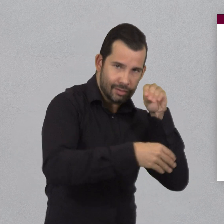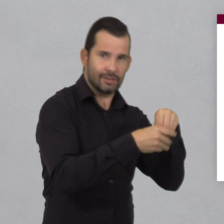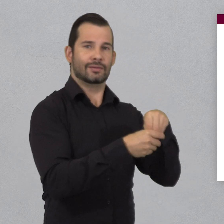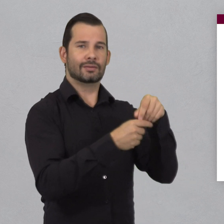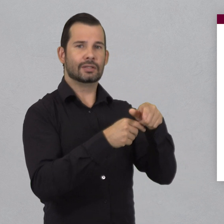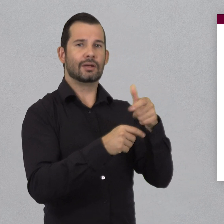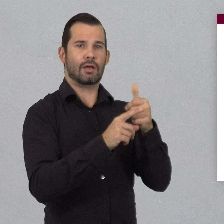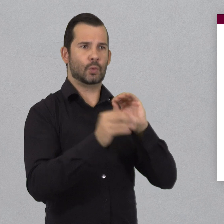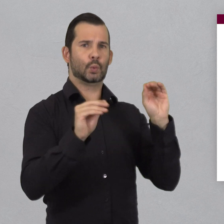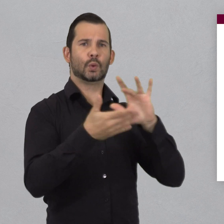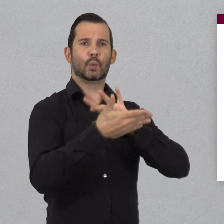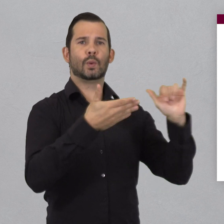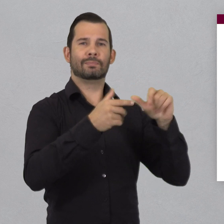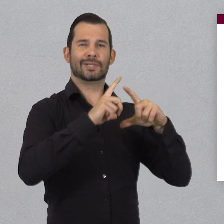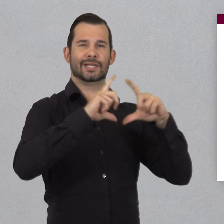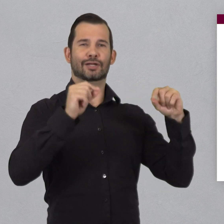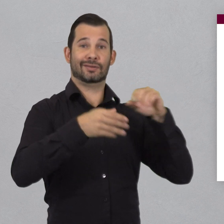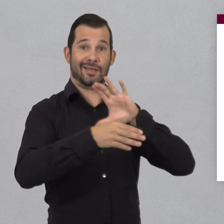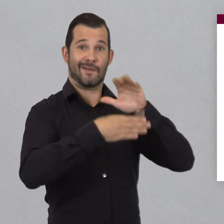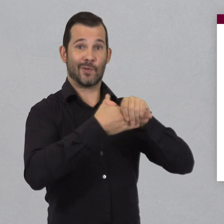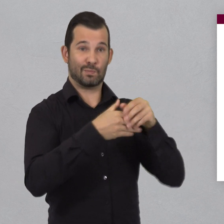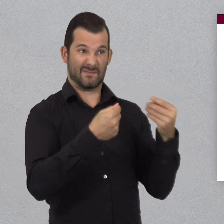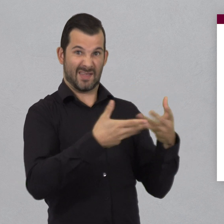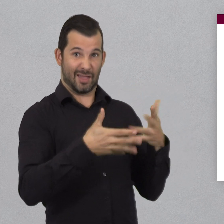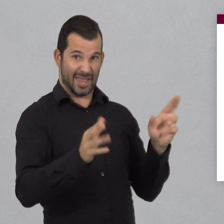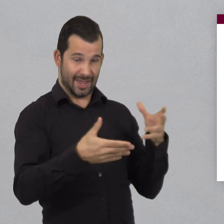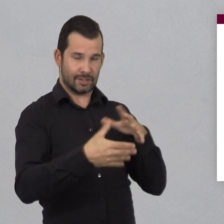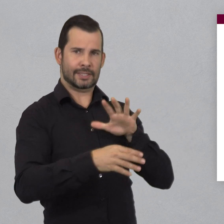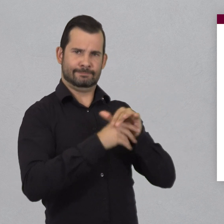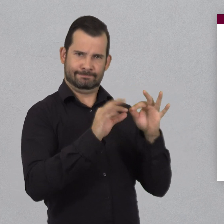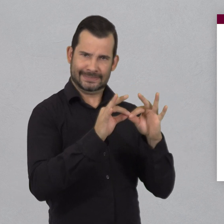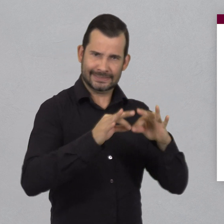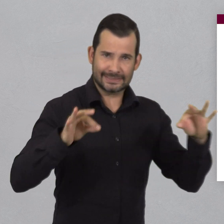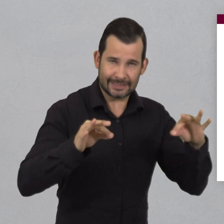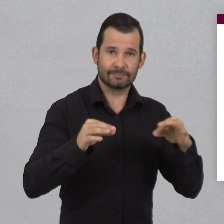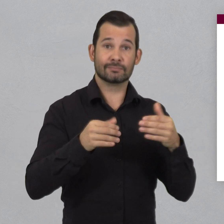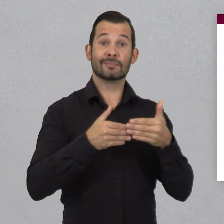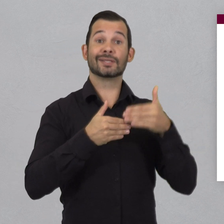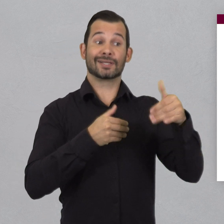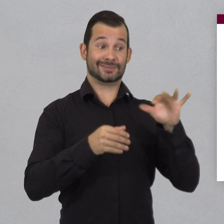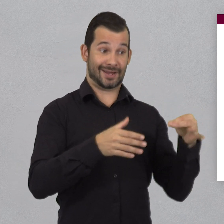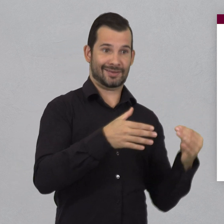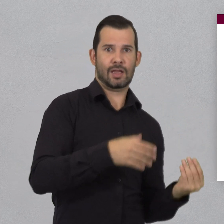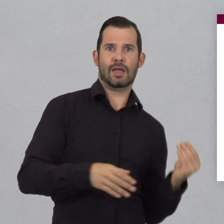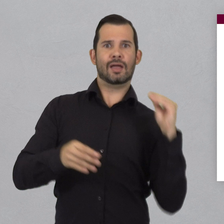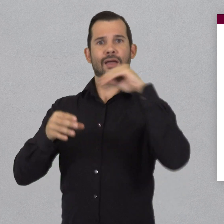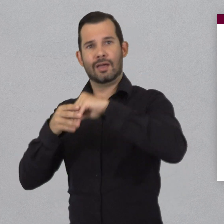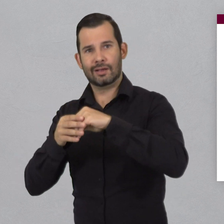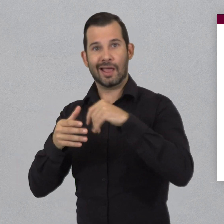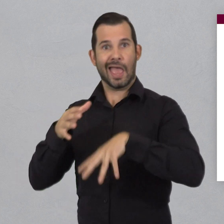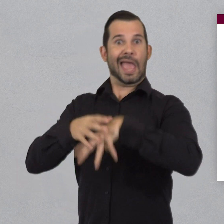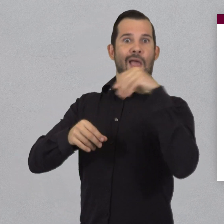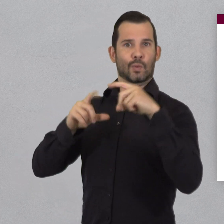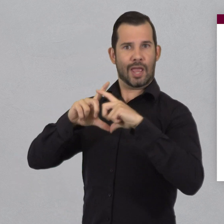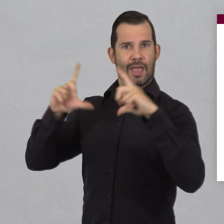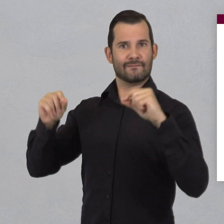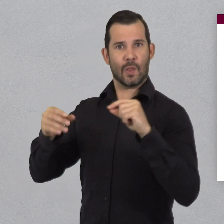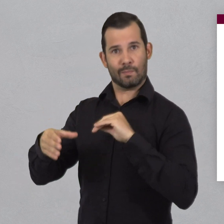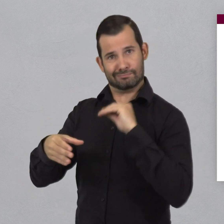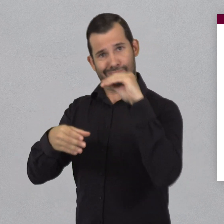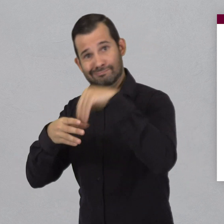in the unmarked inner envelope provided and seal it. Next, you place the unmarked inner envelope